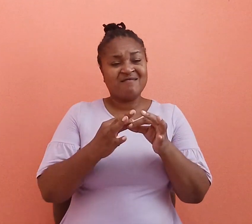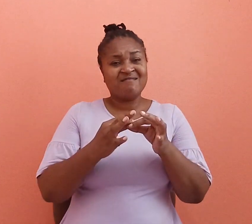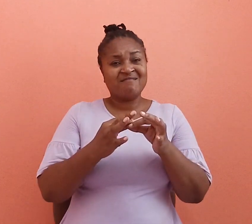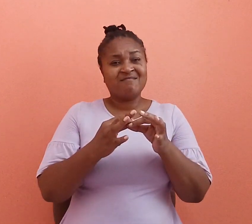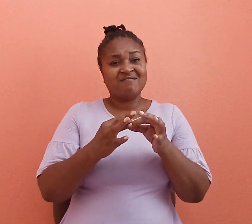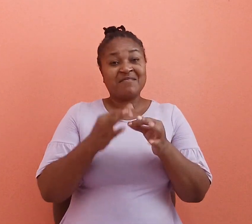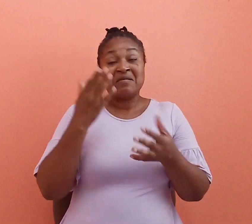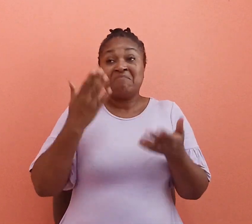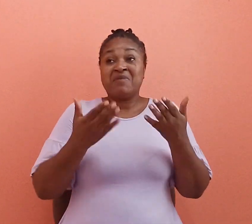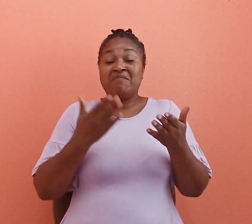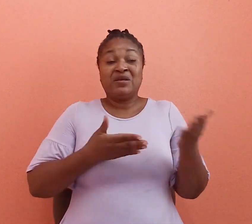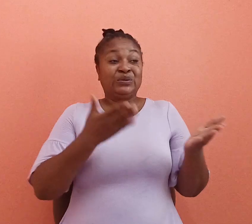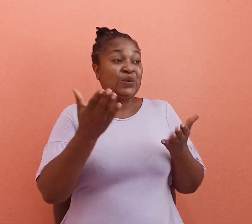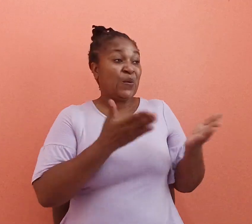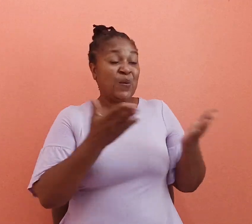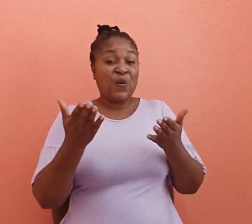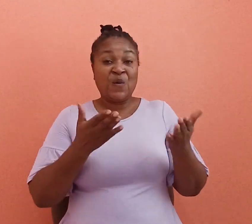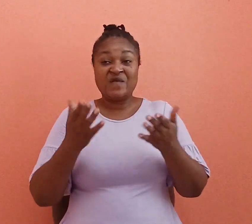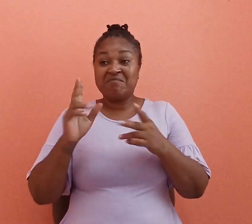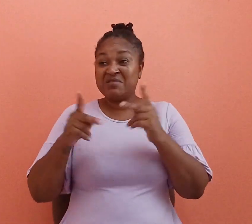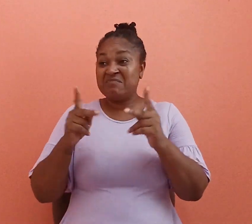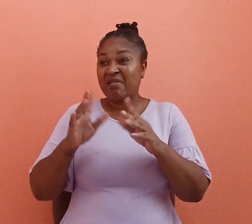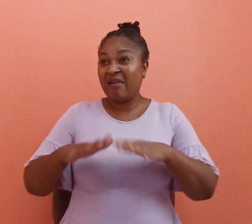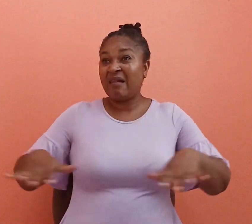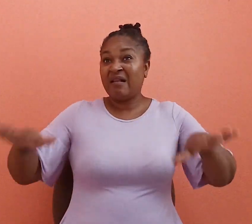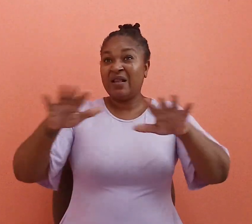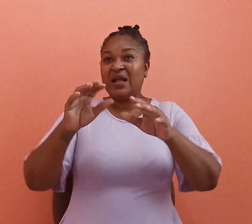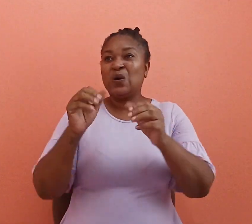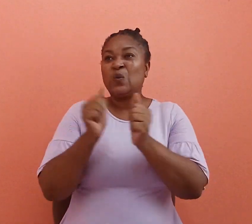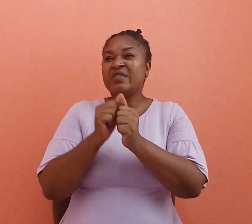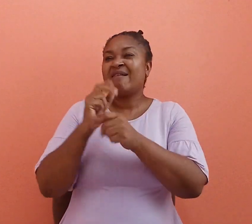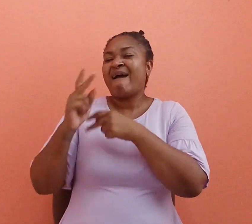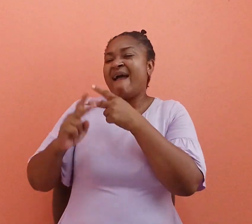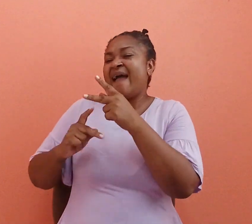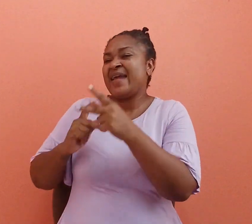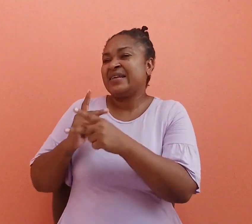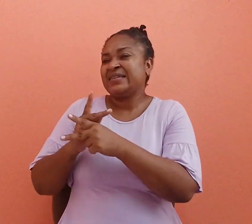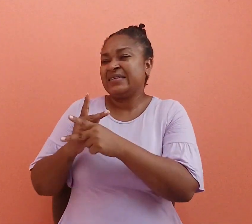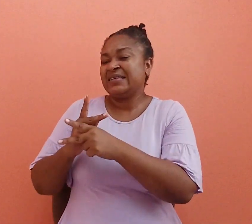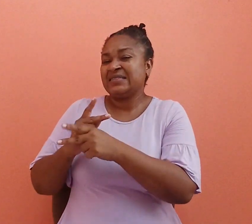serving your neighbor with kindness,